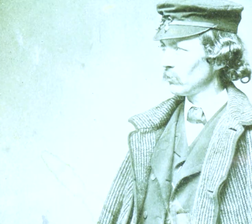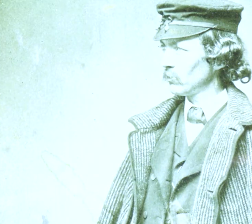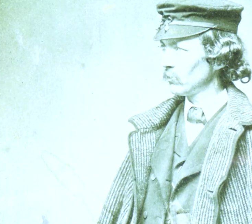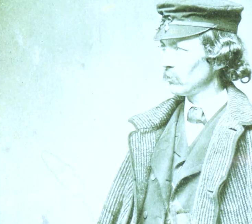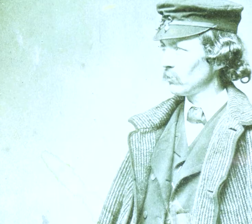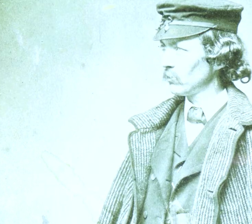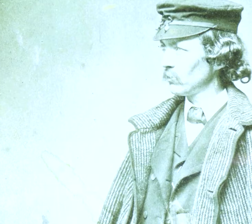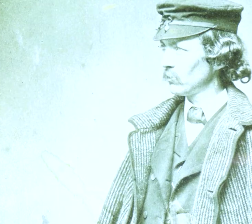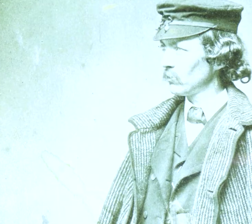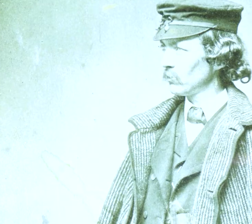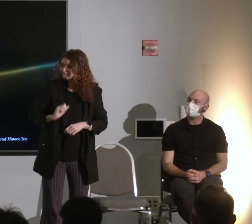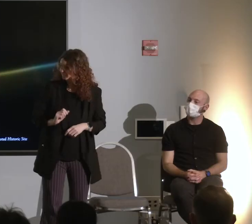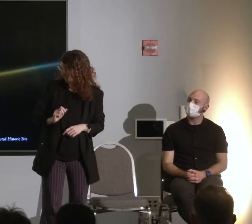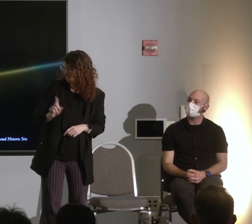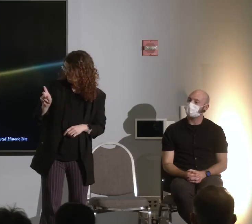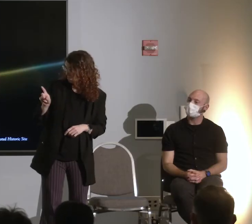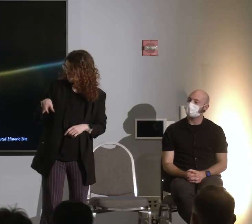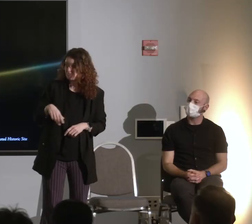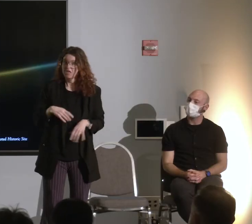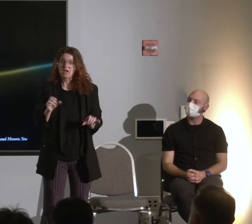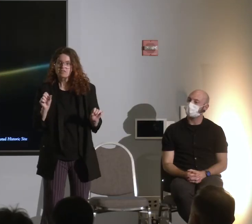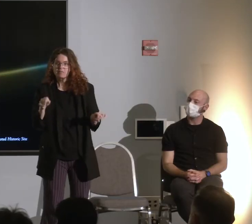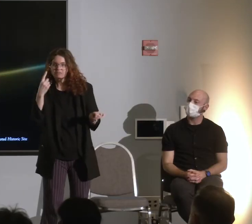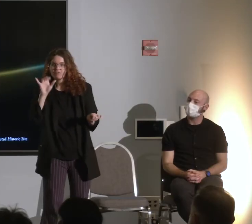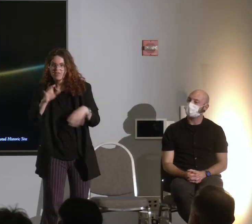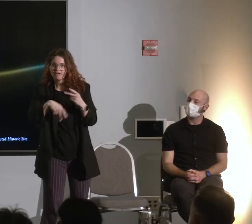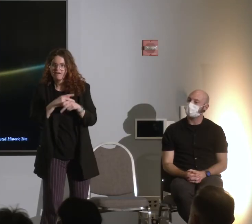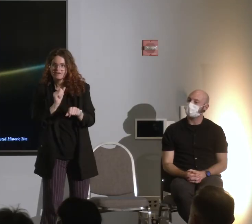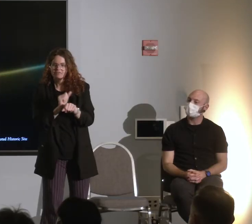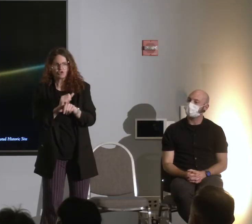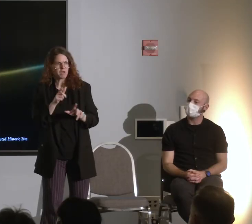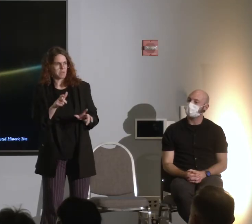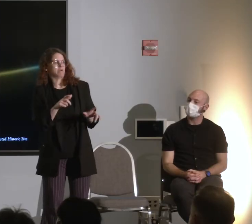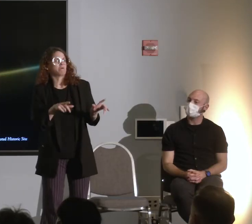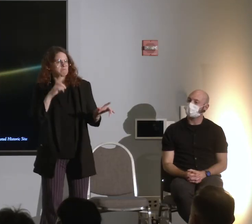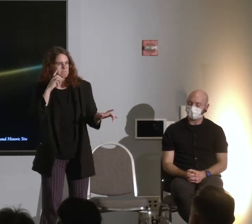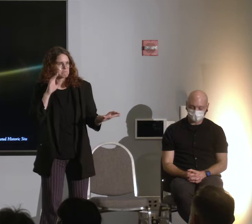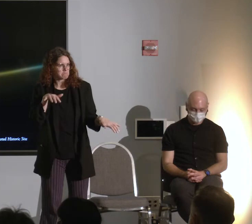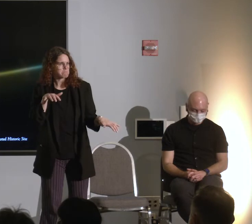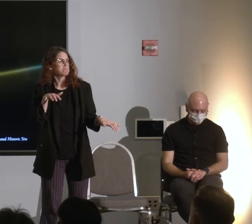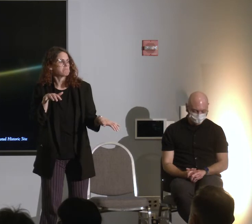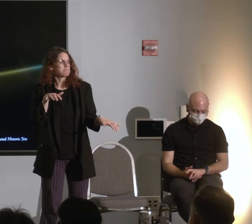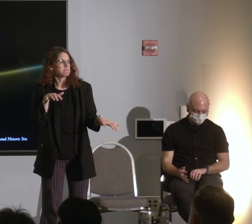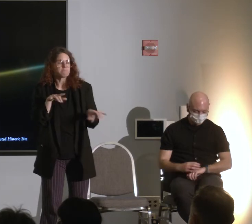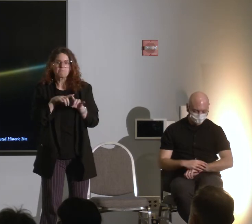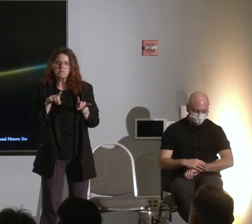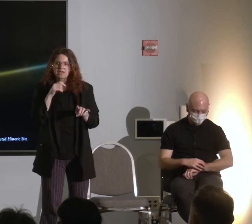He asked Olmstead. The possibility of such a job had never crossed Olmstead's mind, but he did not demur.